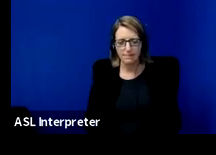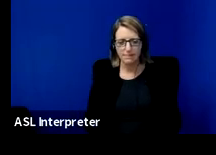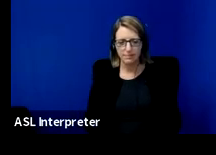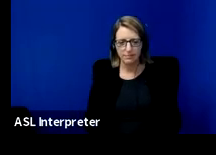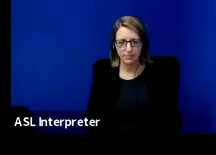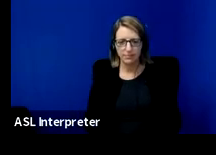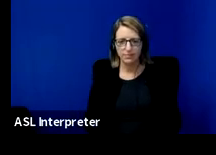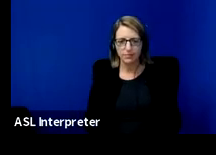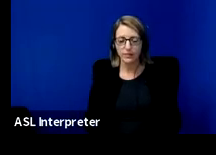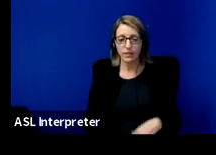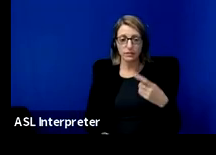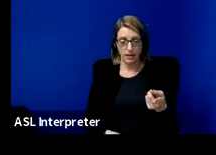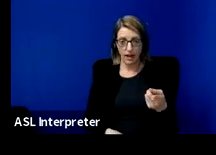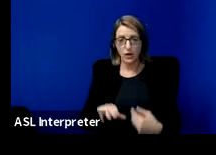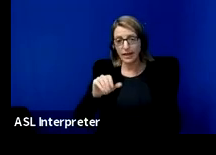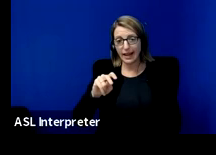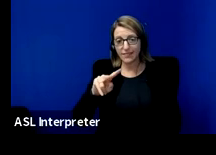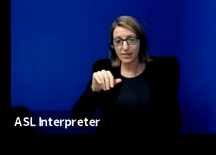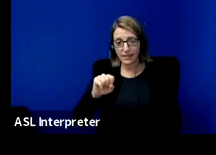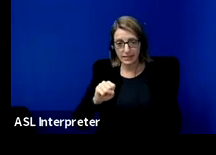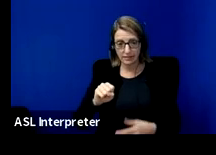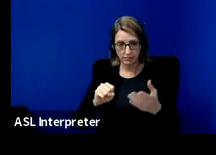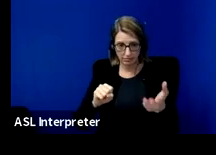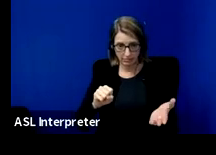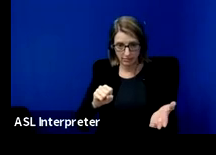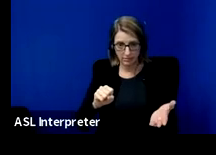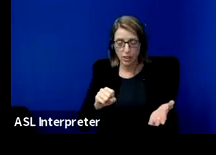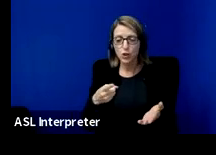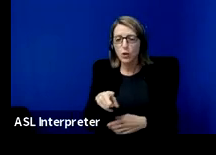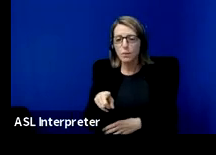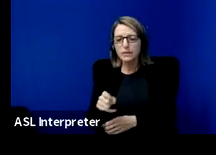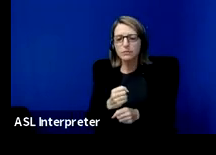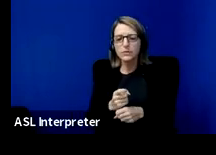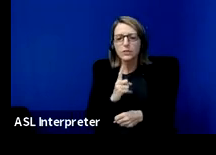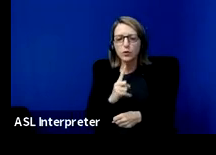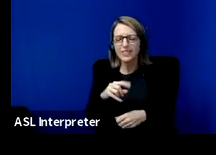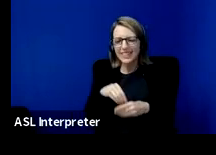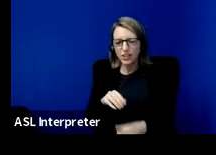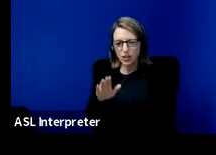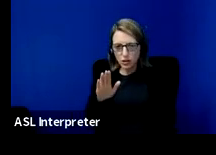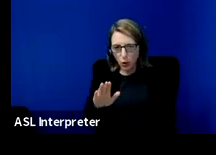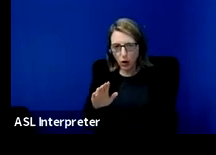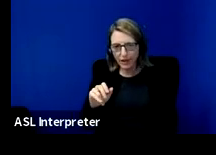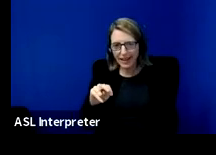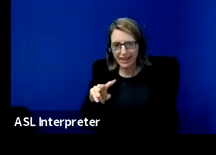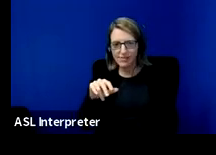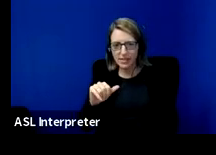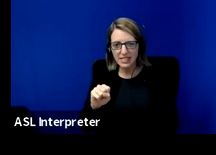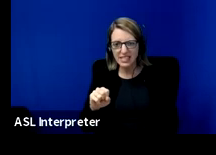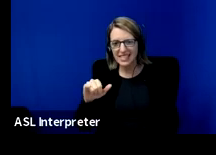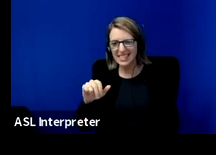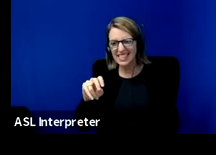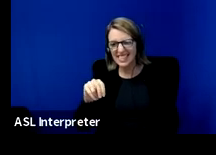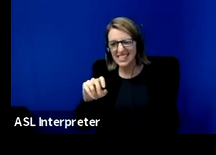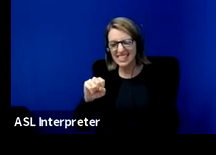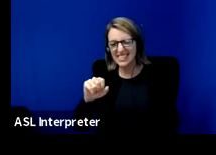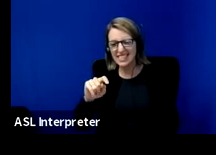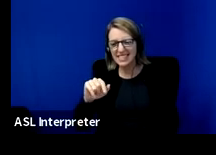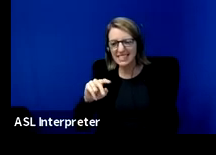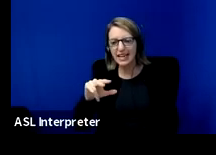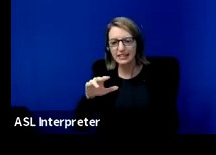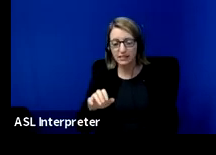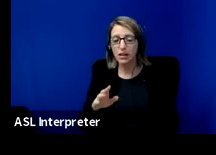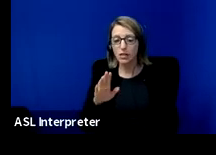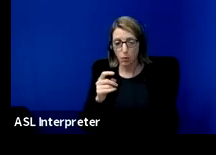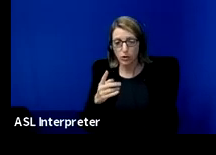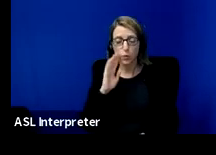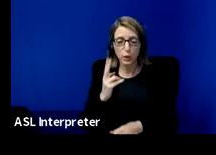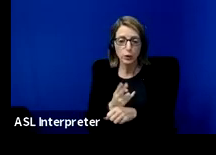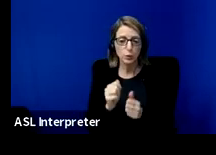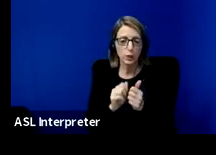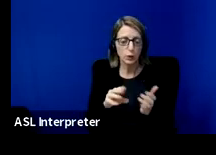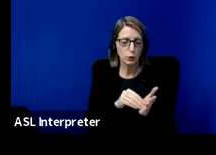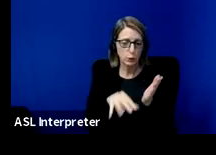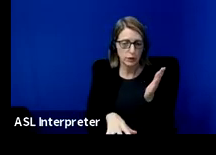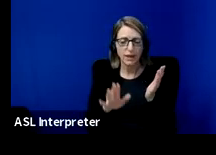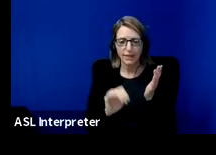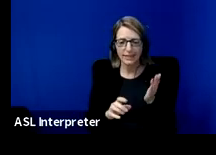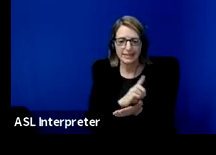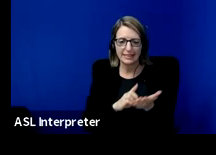ESD 112-- Kristina Wambold: I am in my candidates instance. Remember that you must make sure you're in your canvas instance, the one that you will be using with students that is going to be designed by your district.